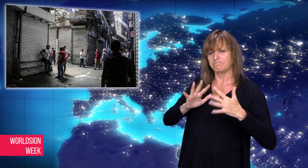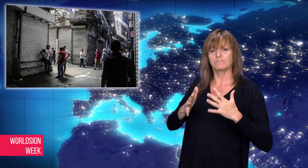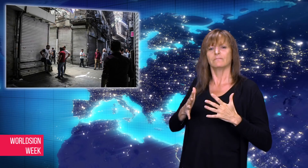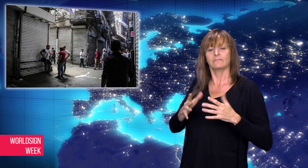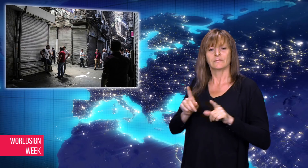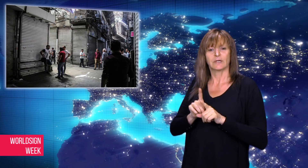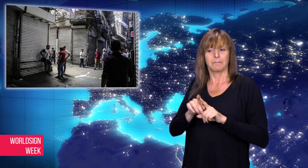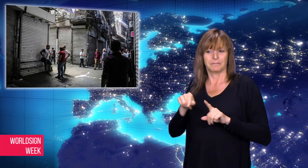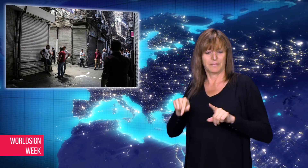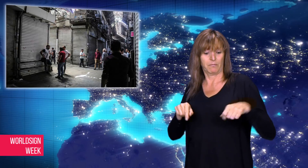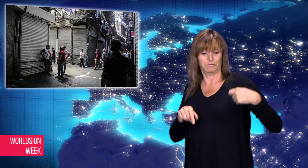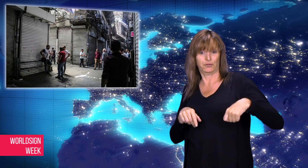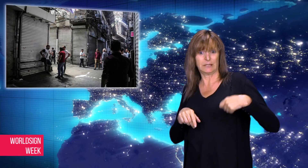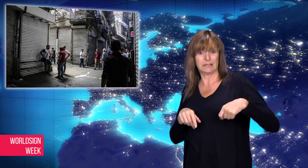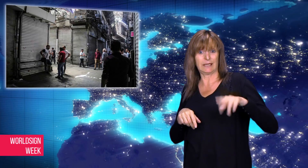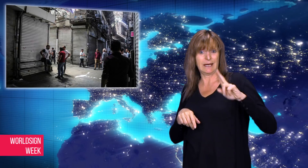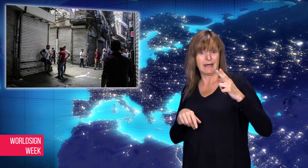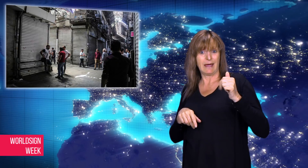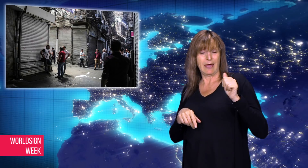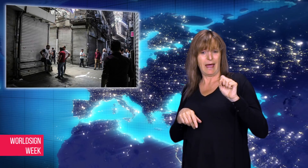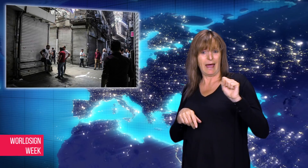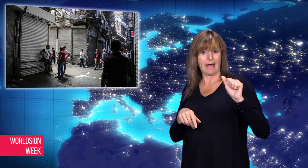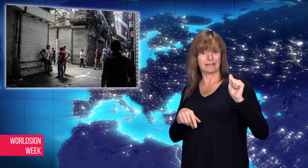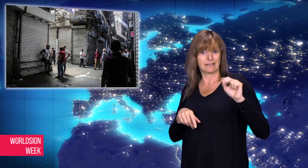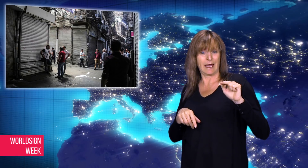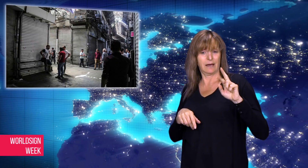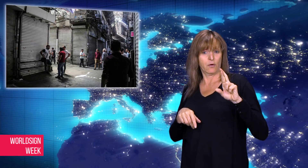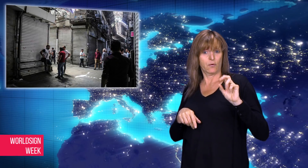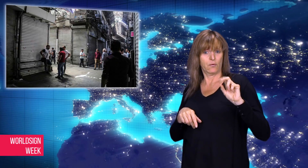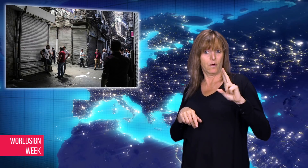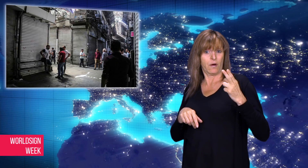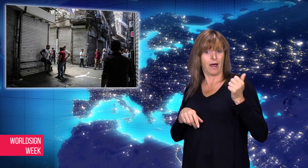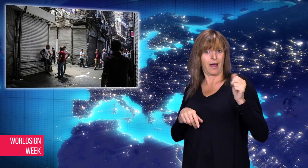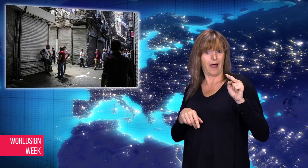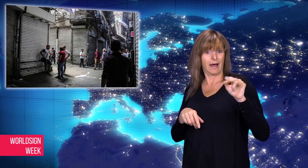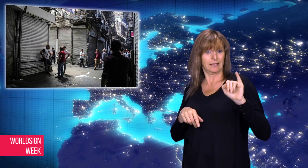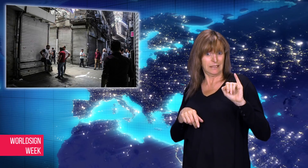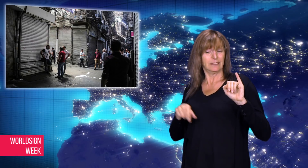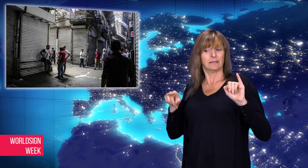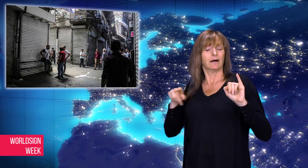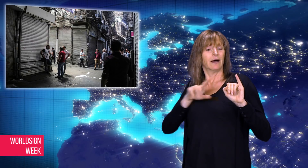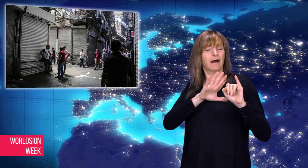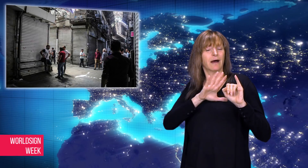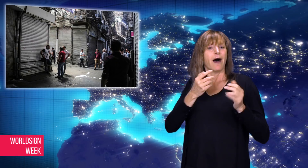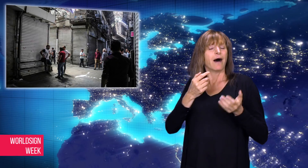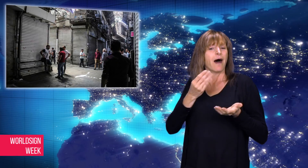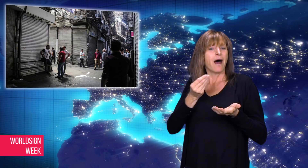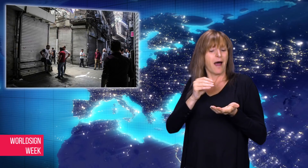policies were behind it. Rouhani,